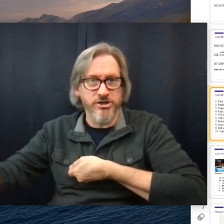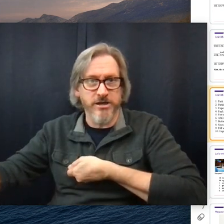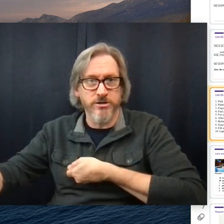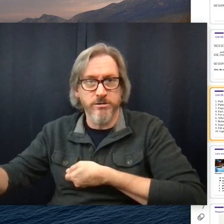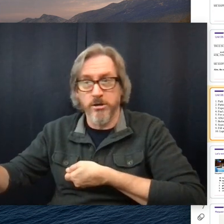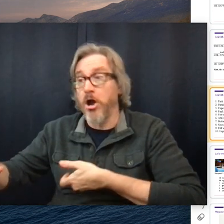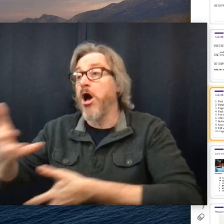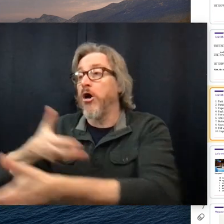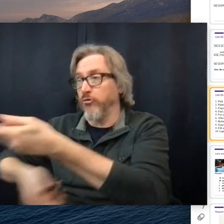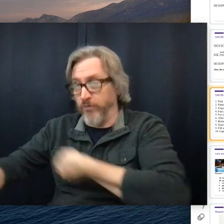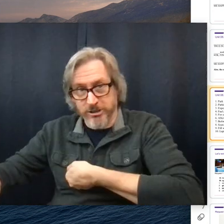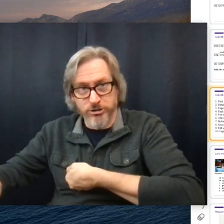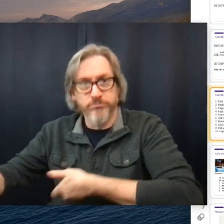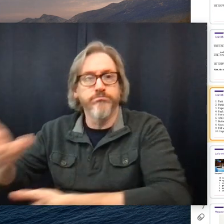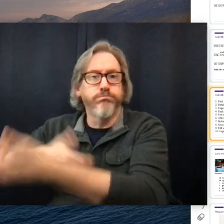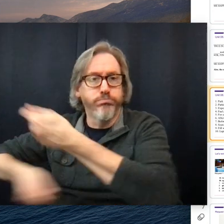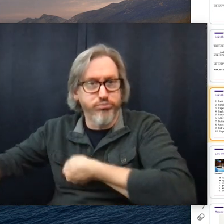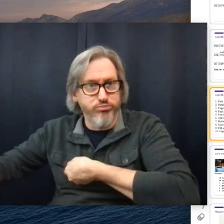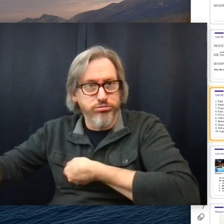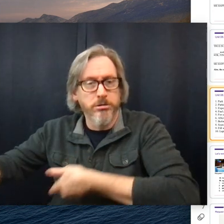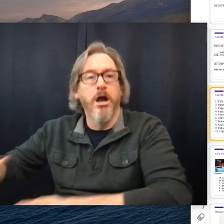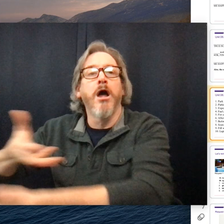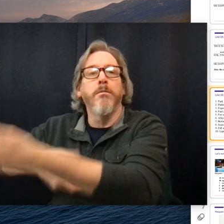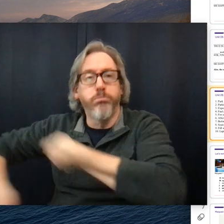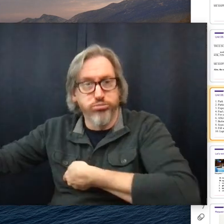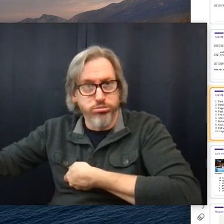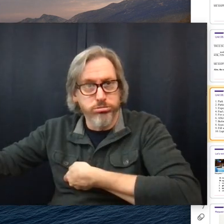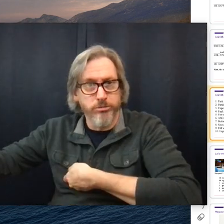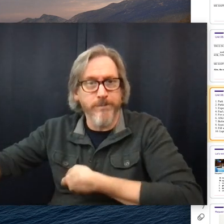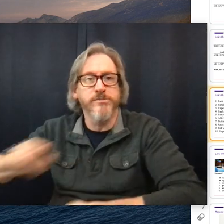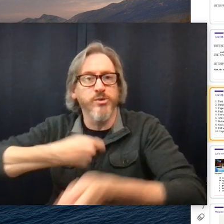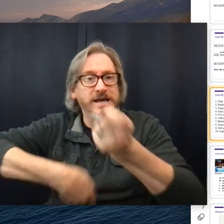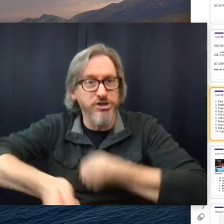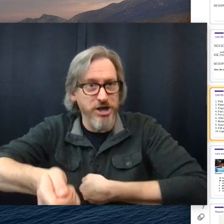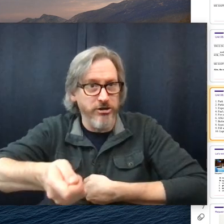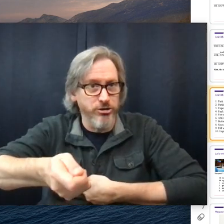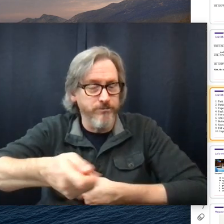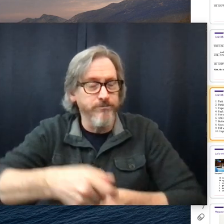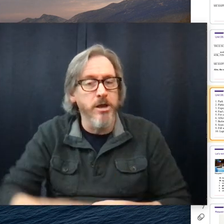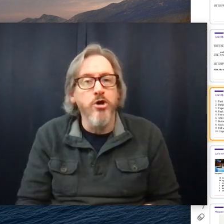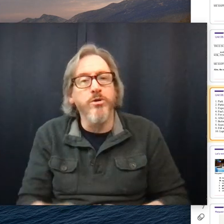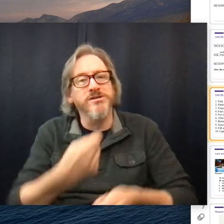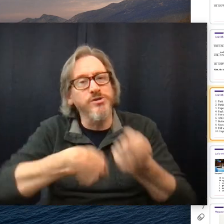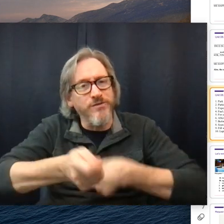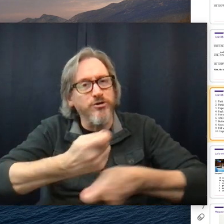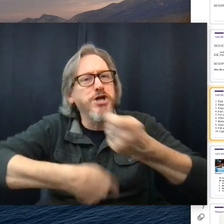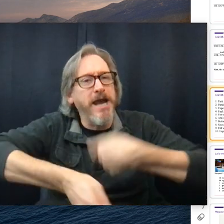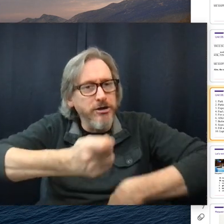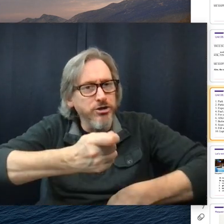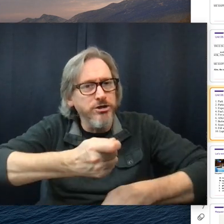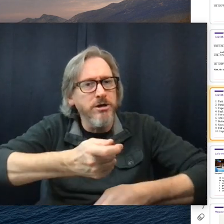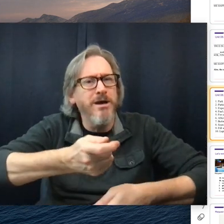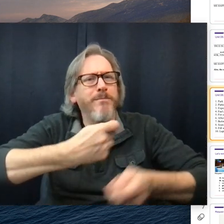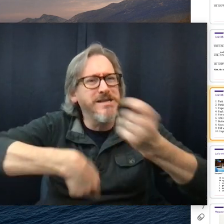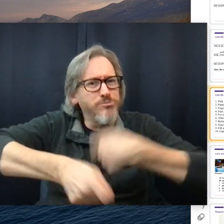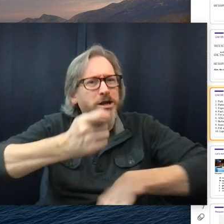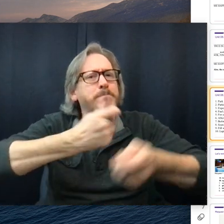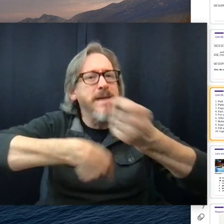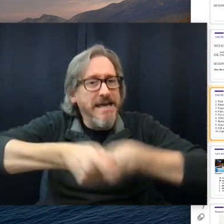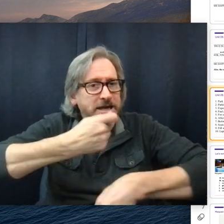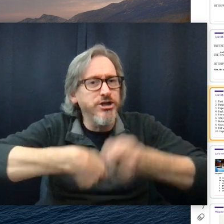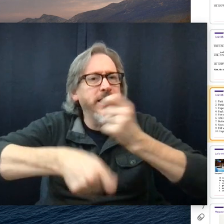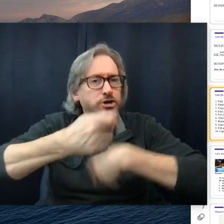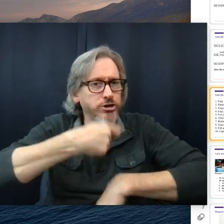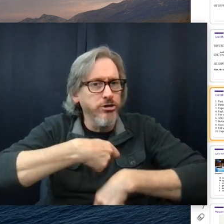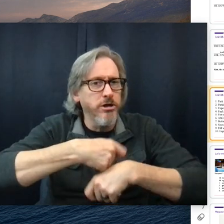exchange reach right so exchange we also use it for change but it's more like making change